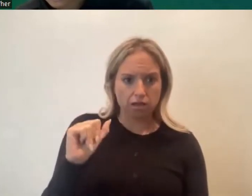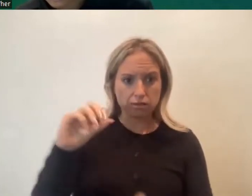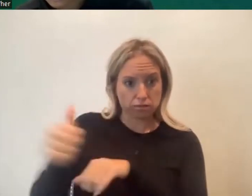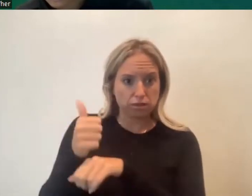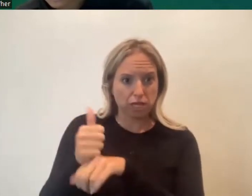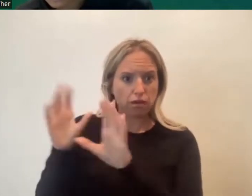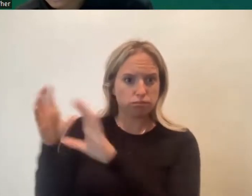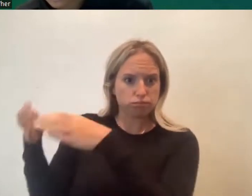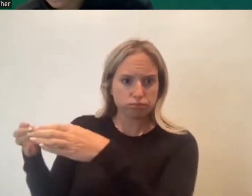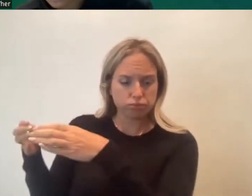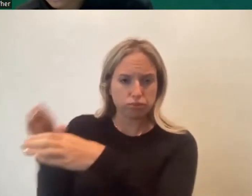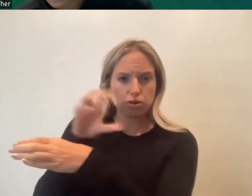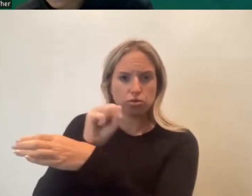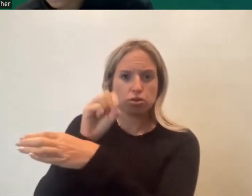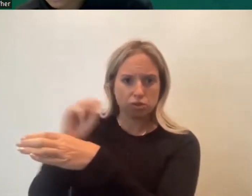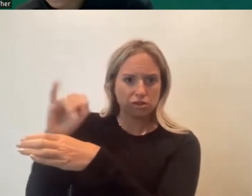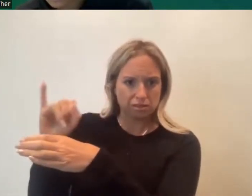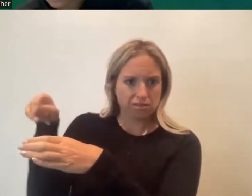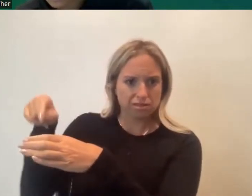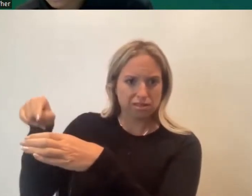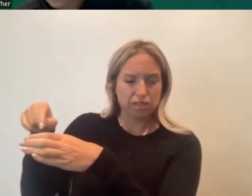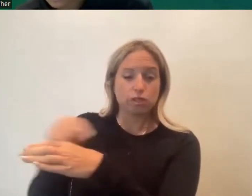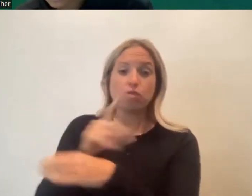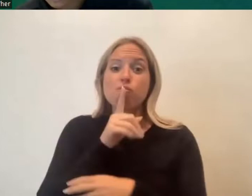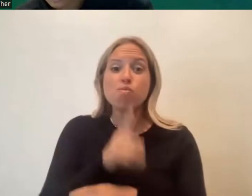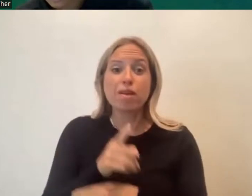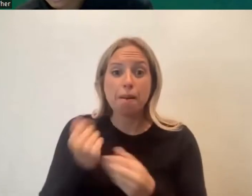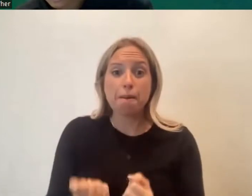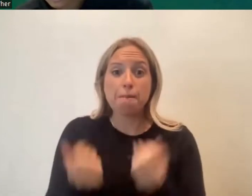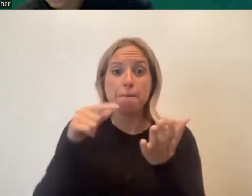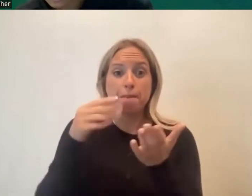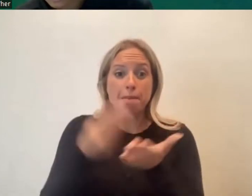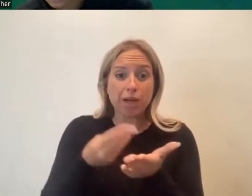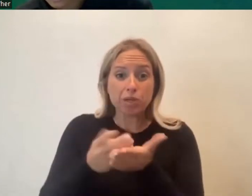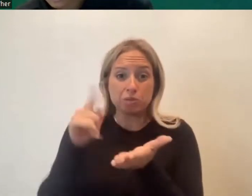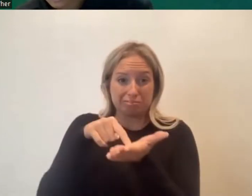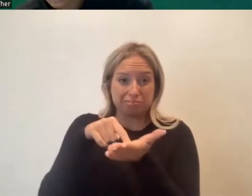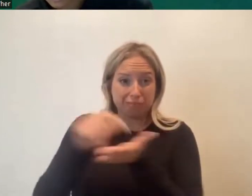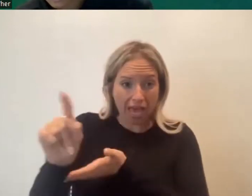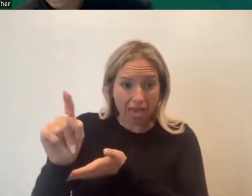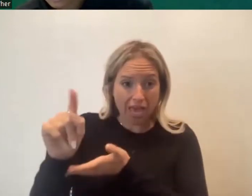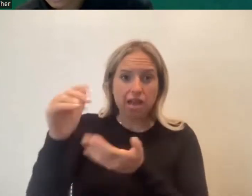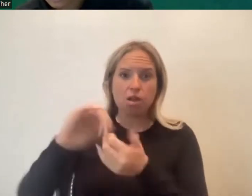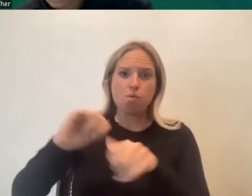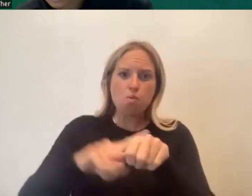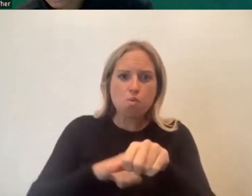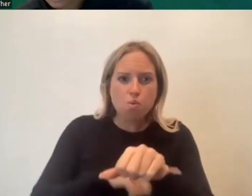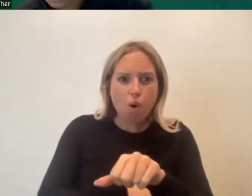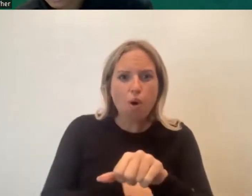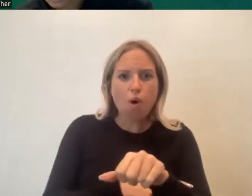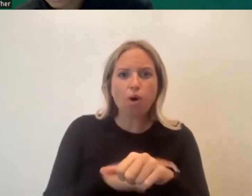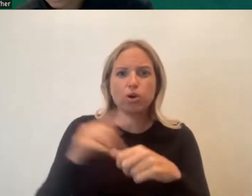So it really is based on the amount of money you've paid into the system, the length of time that you've worked.